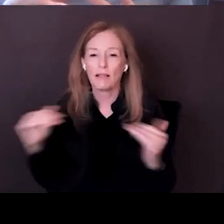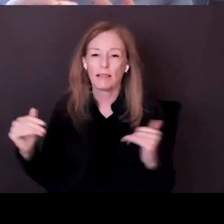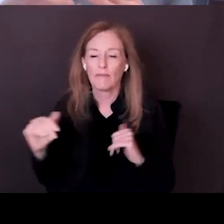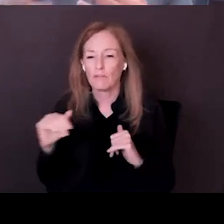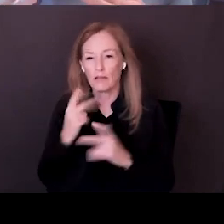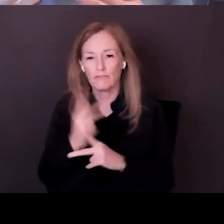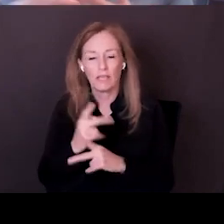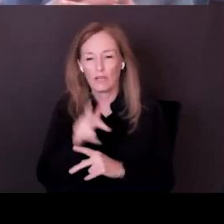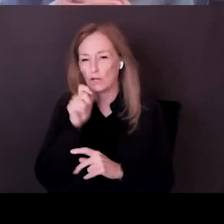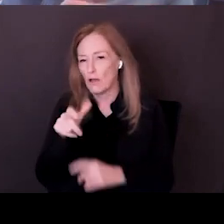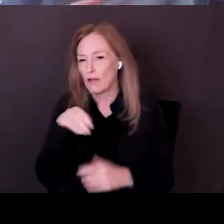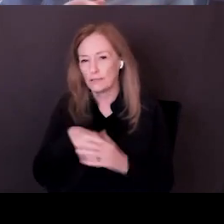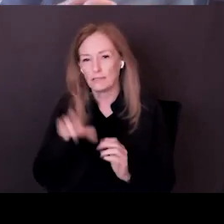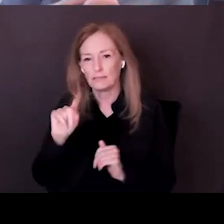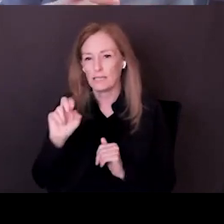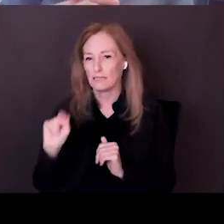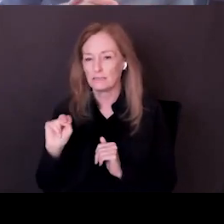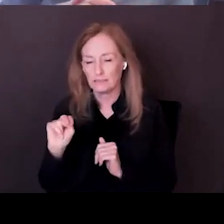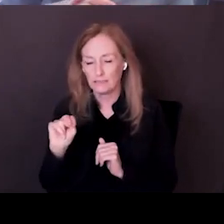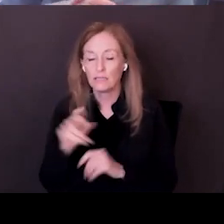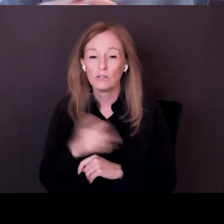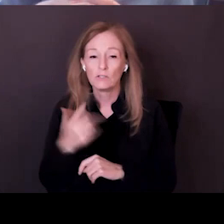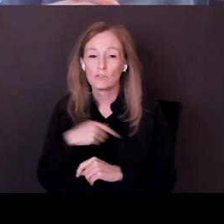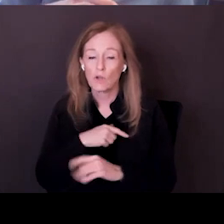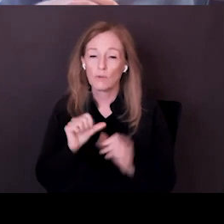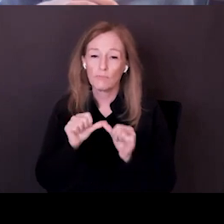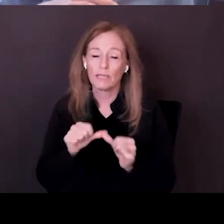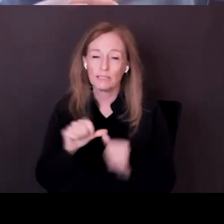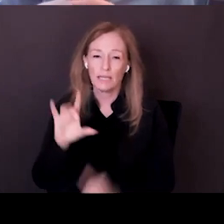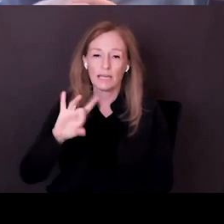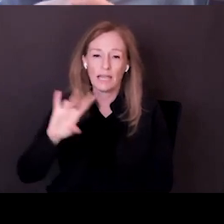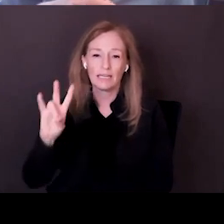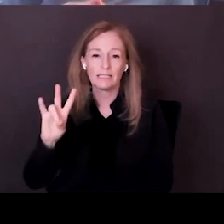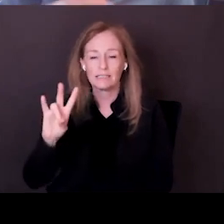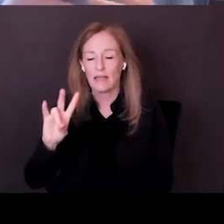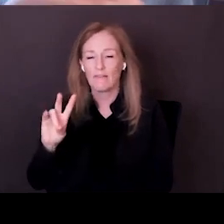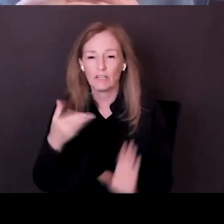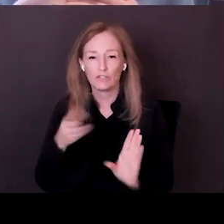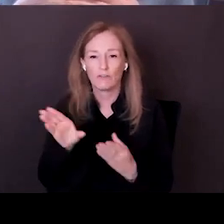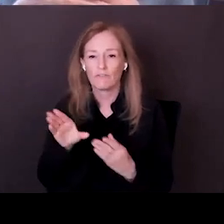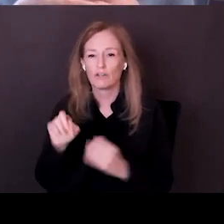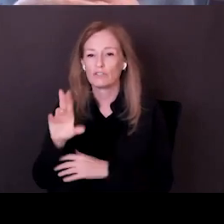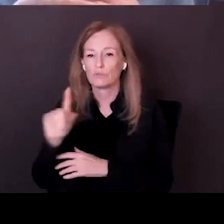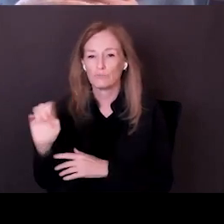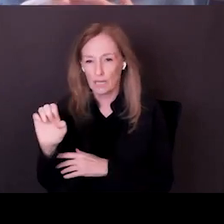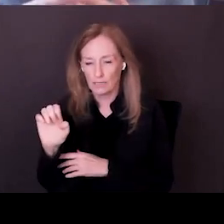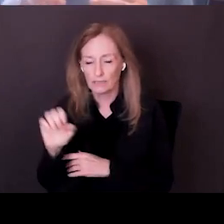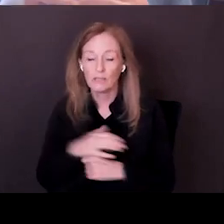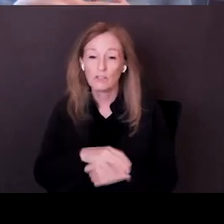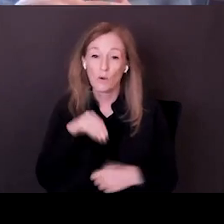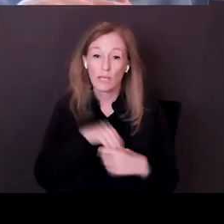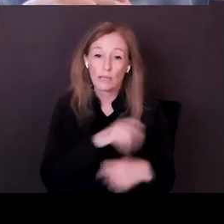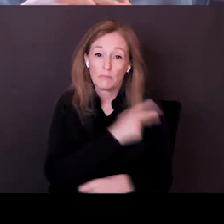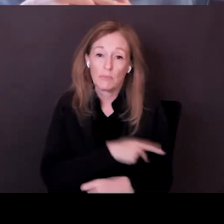WE HAVE MAINTAINED A 87% DIVERSION RATE AND KEEPING KIDS OUT OF